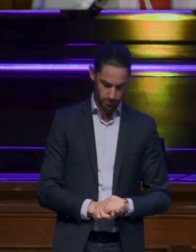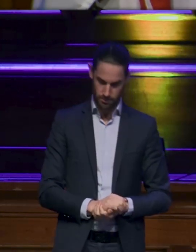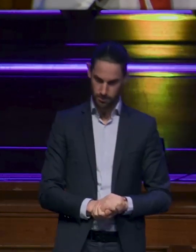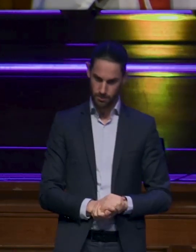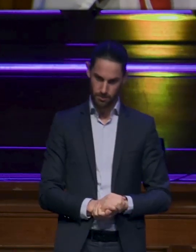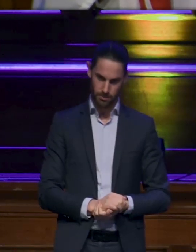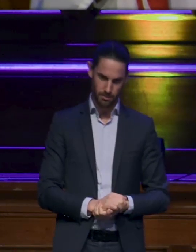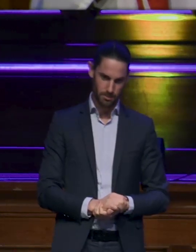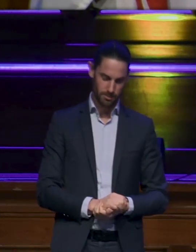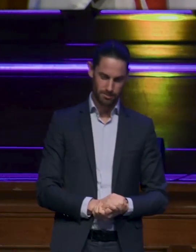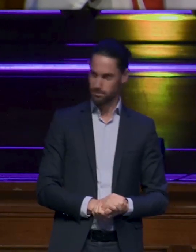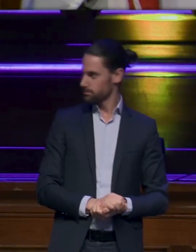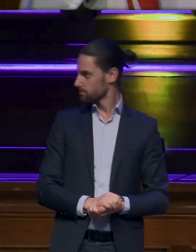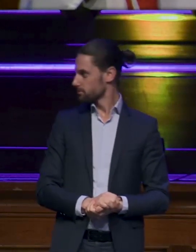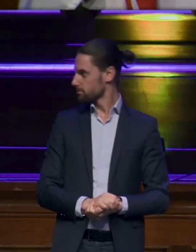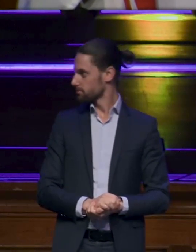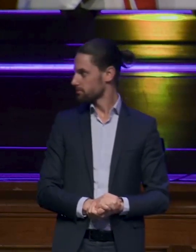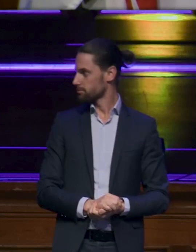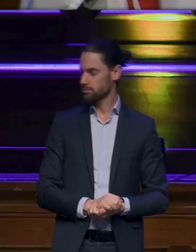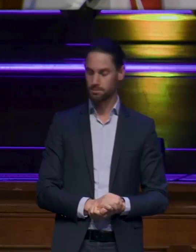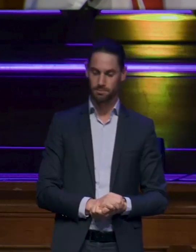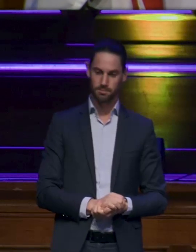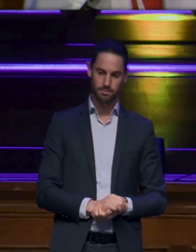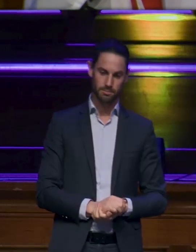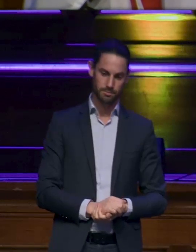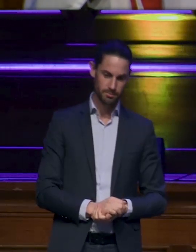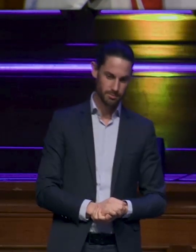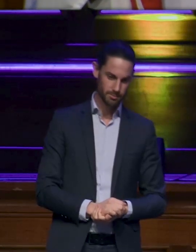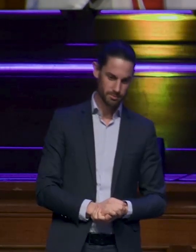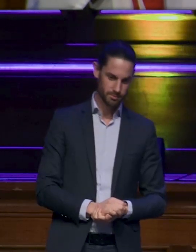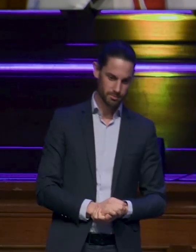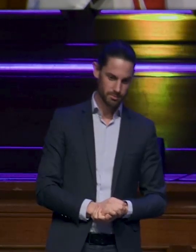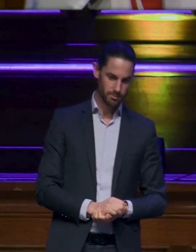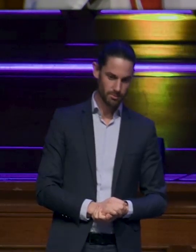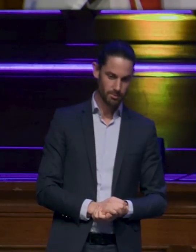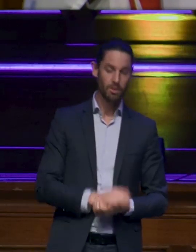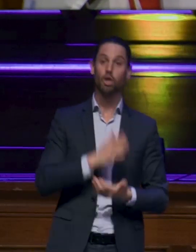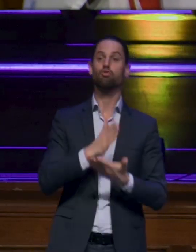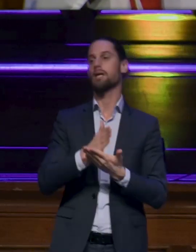record loath be it for us to ever to ever tell any other country how to how to